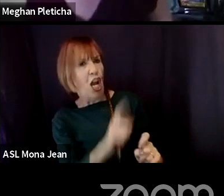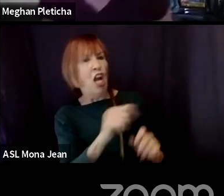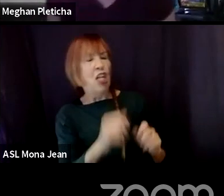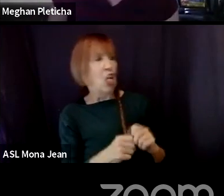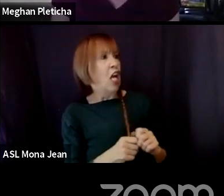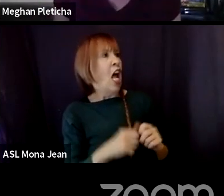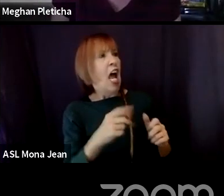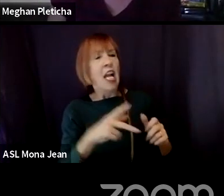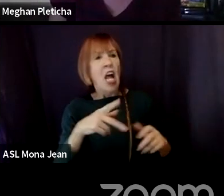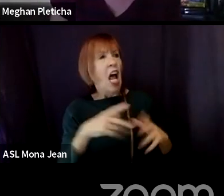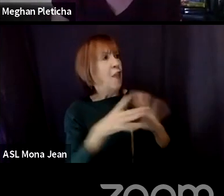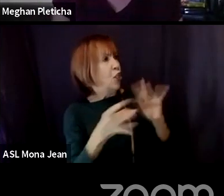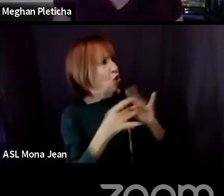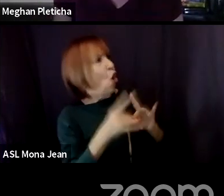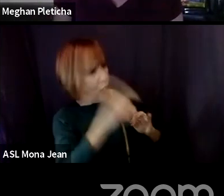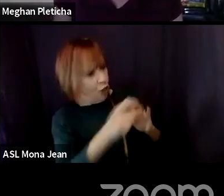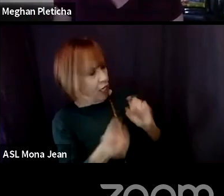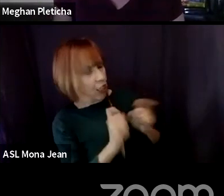there'll be like, hey, it's great.